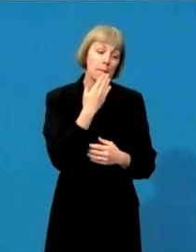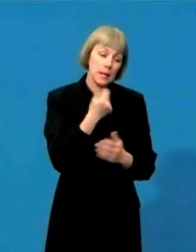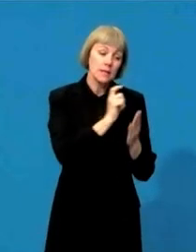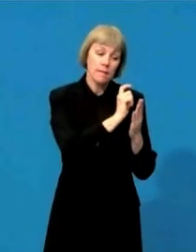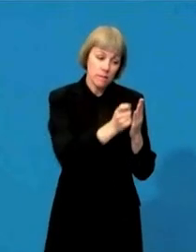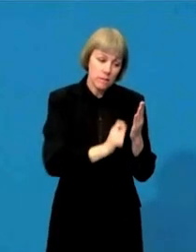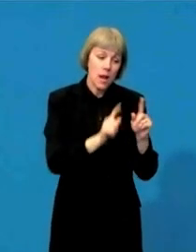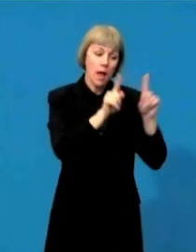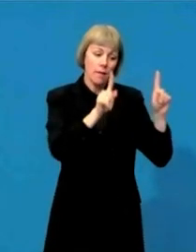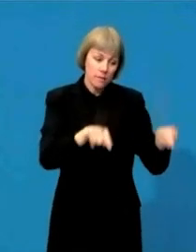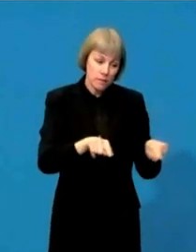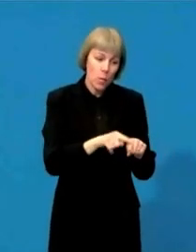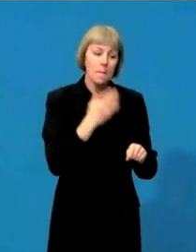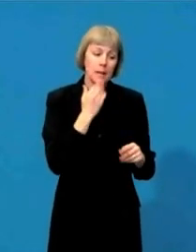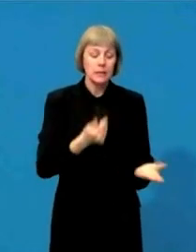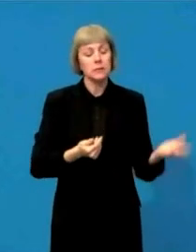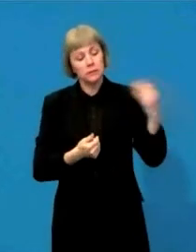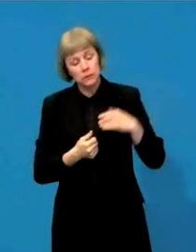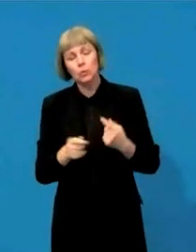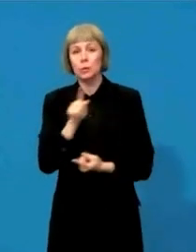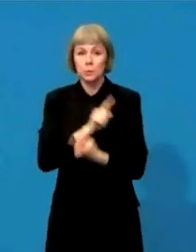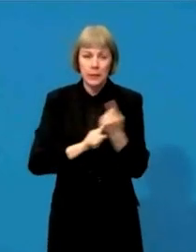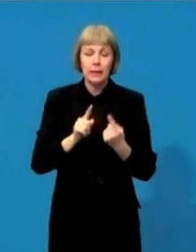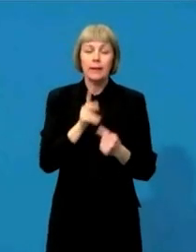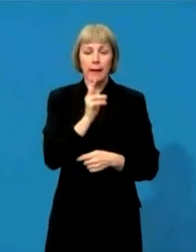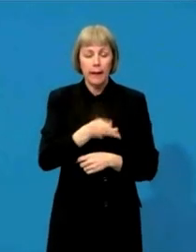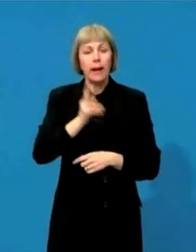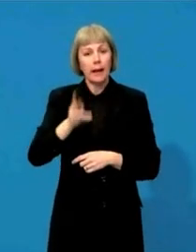ask him to sit in just to get a couple of speech therapy sessions.